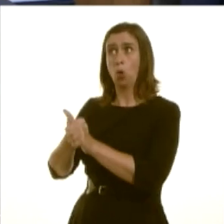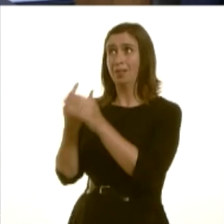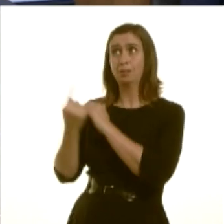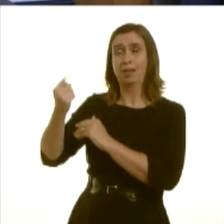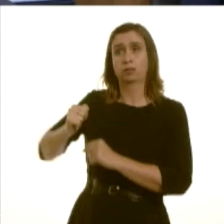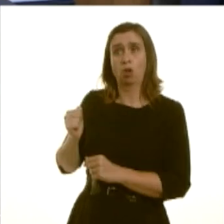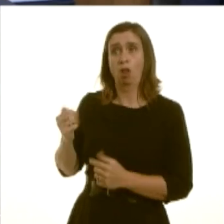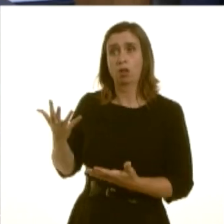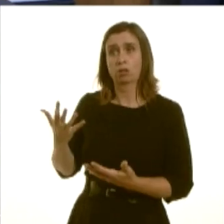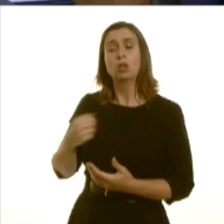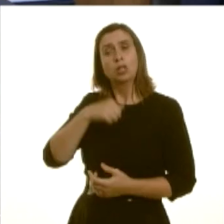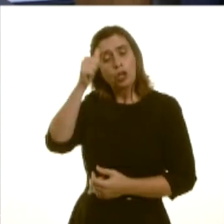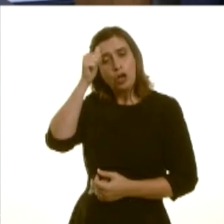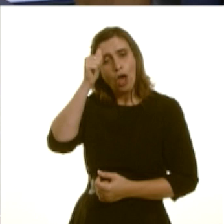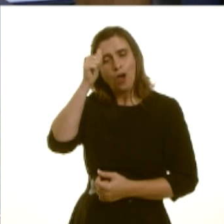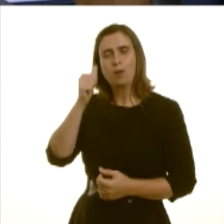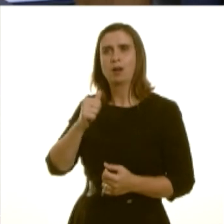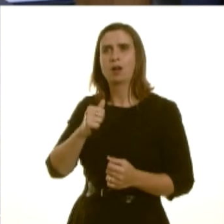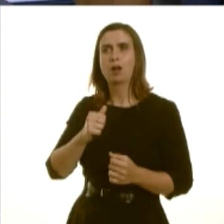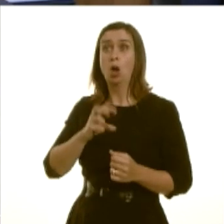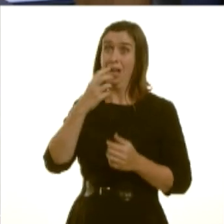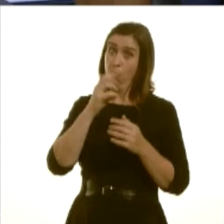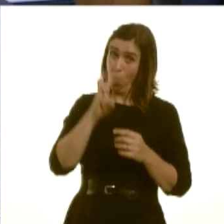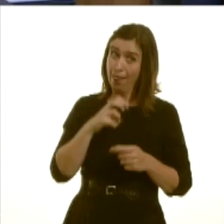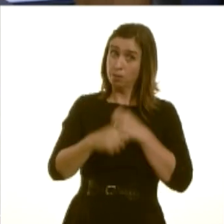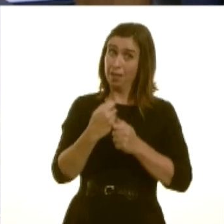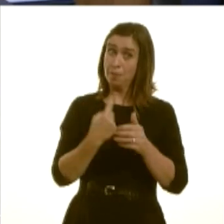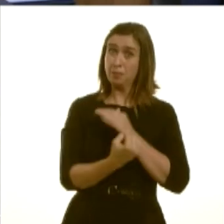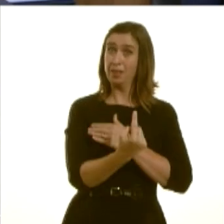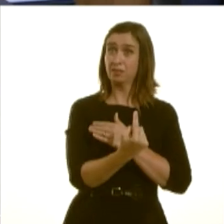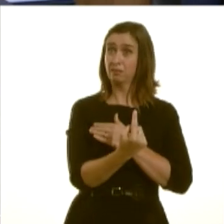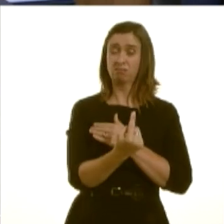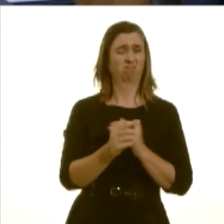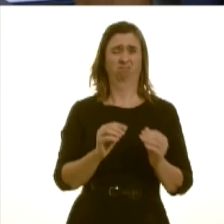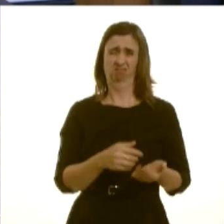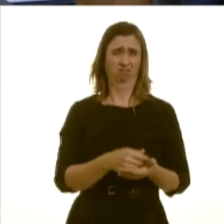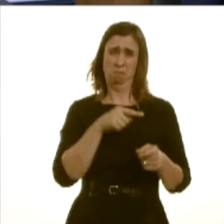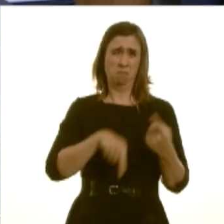of independence for Wales is not supported even by a majority of those who plan to vote